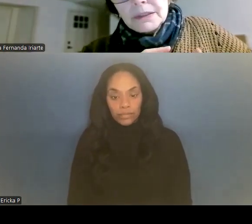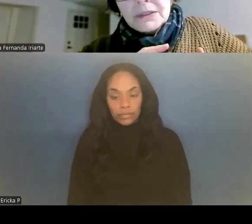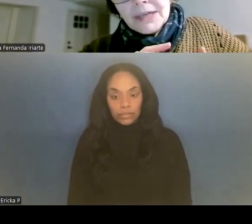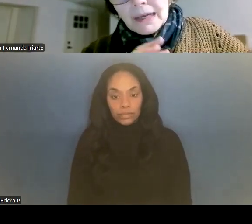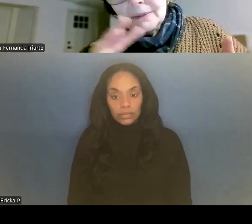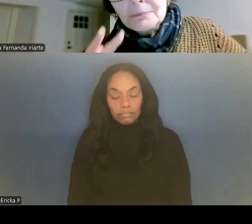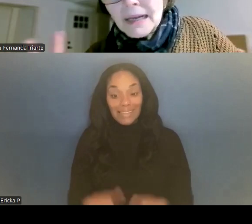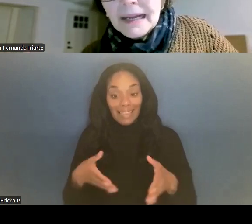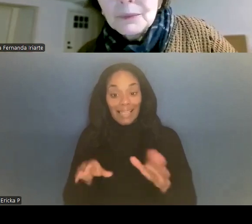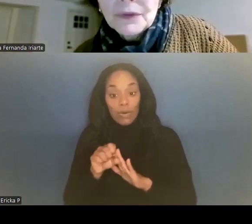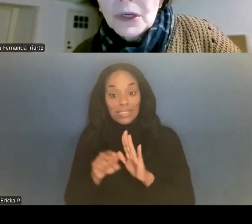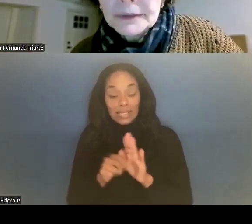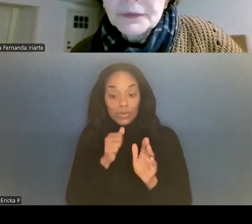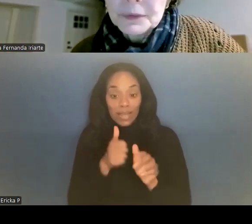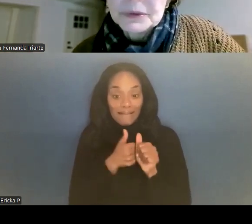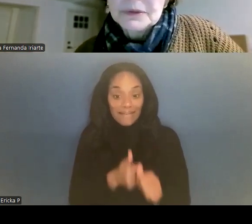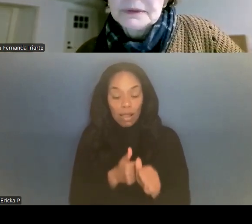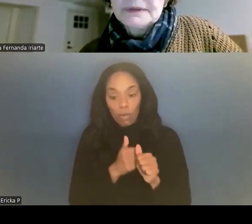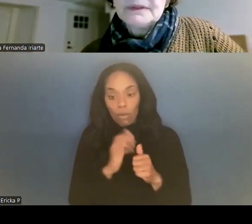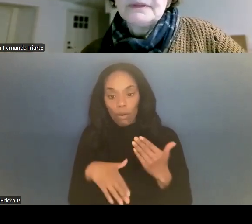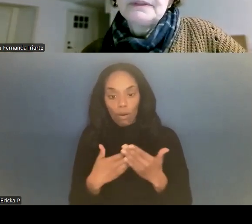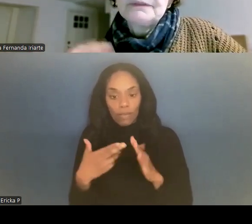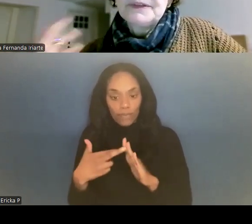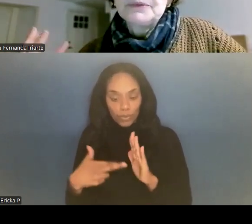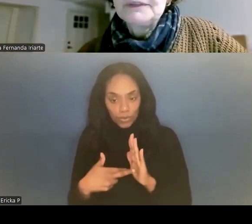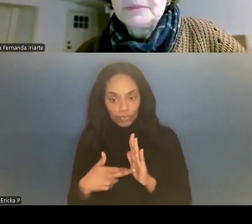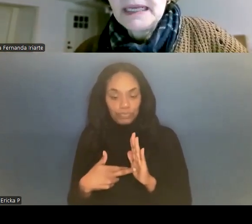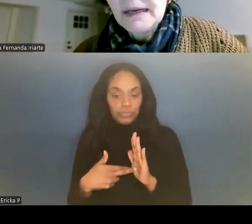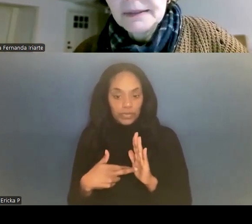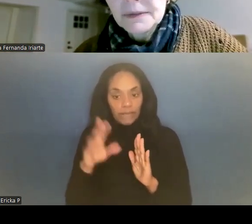not comply with all of the rules that the federal government has